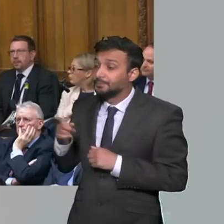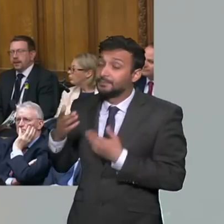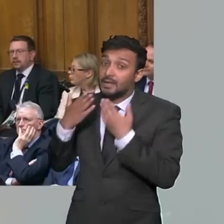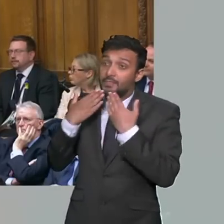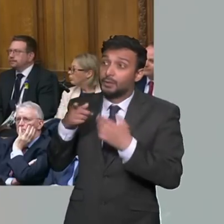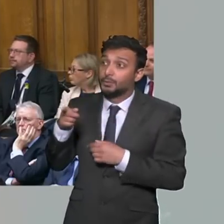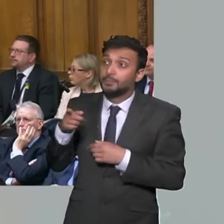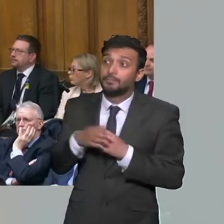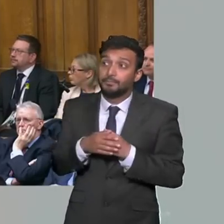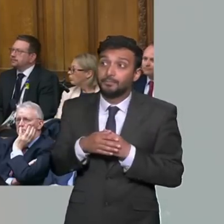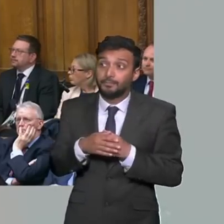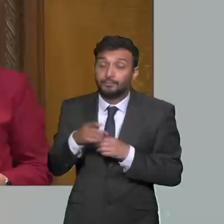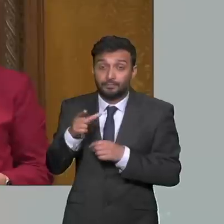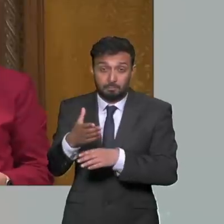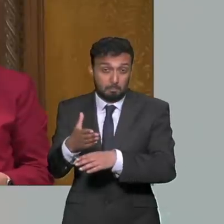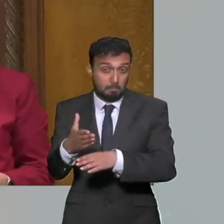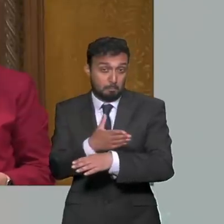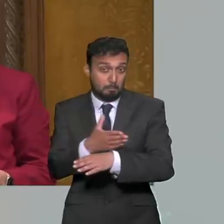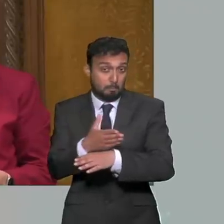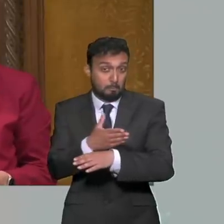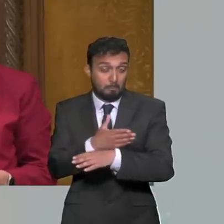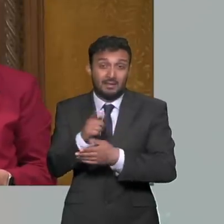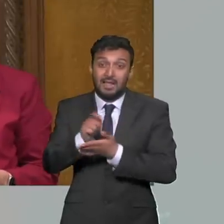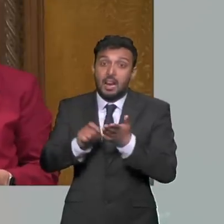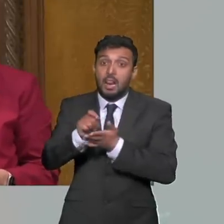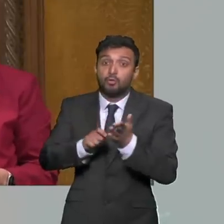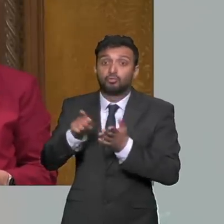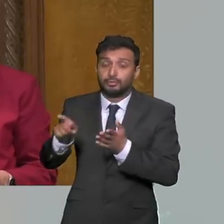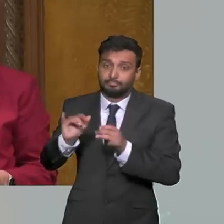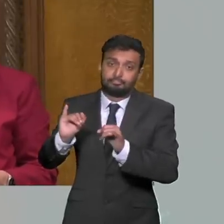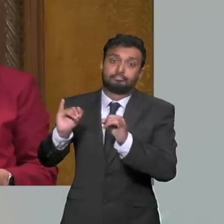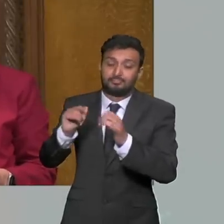Days before the election of disgraced former Conservative MP Imran Ahmad Khan, his